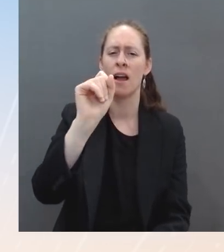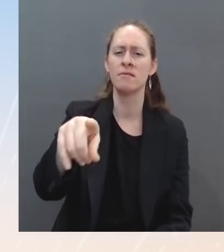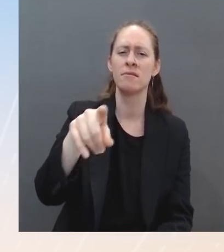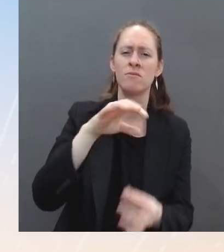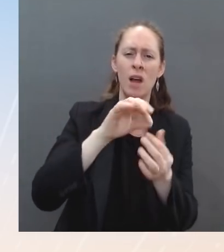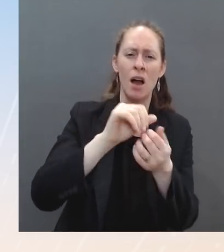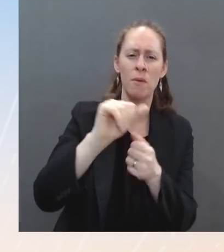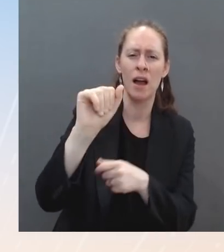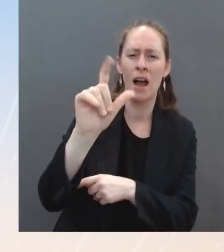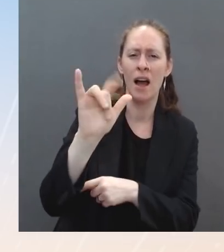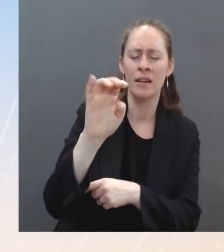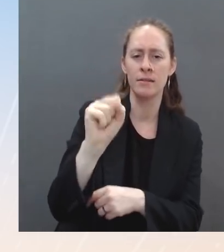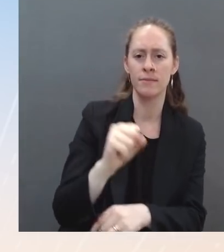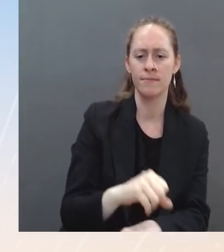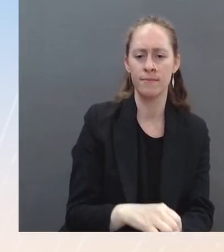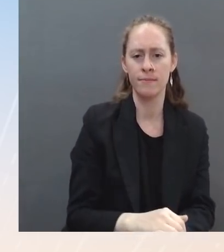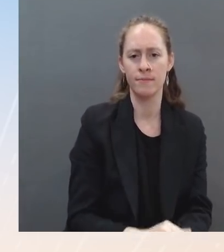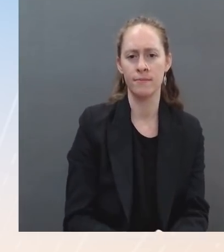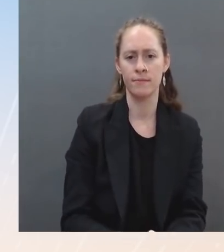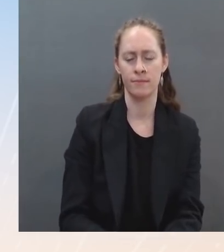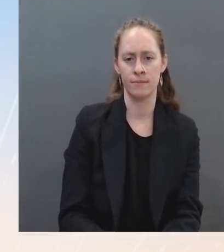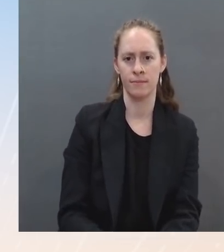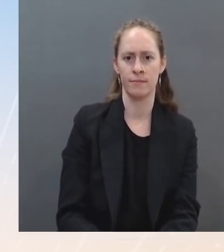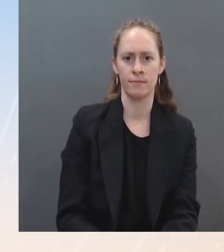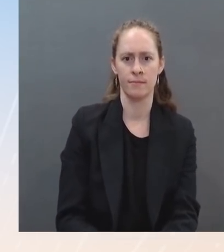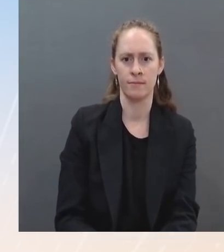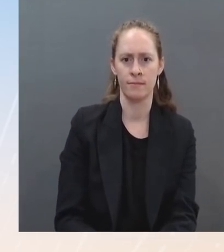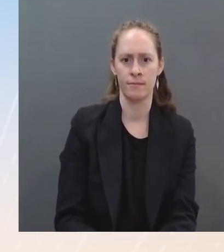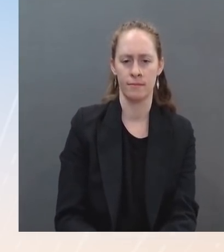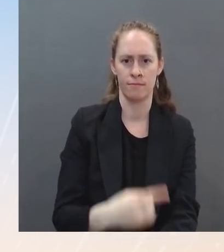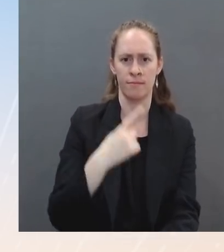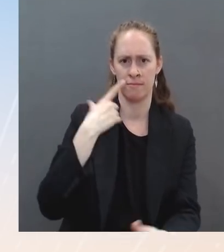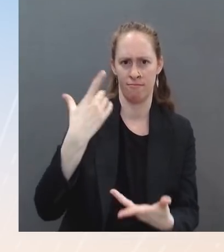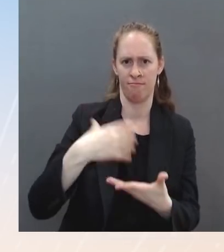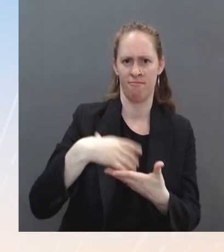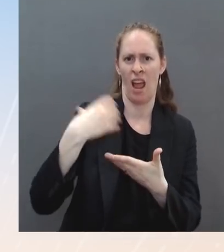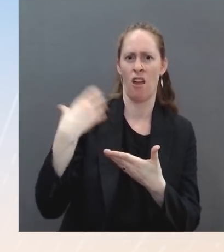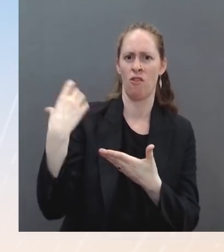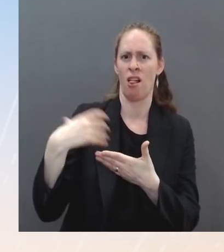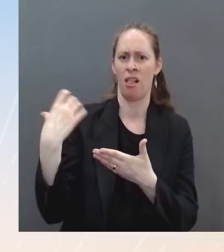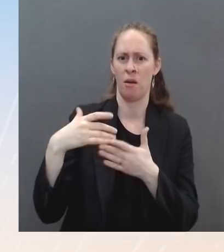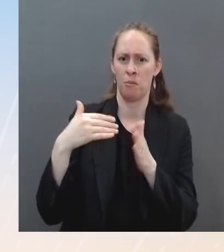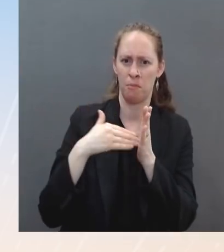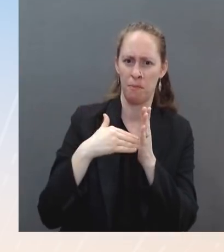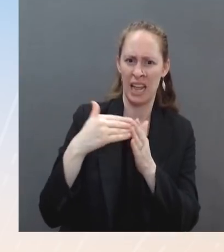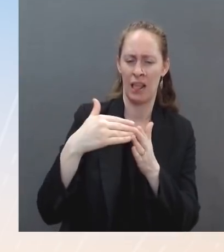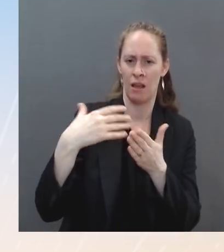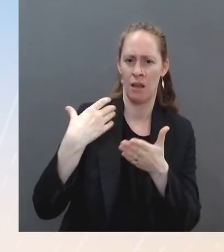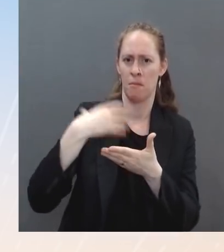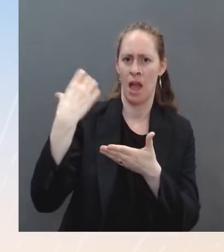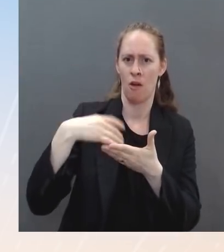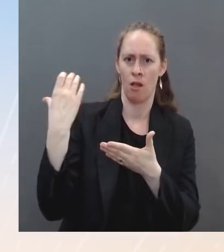Brian didn't want to name any countries, but where did he get this number? And Canada being the main exporter of oil to the U.S., has it been --